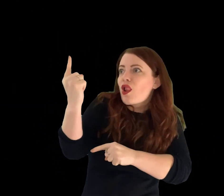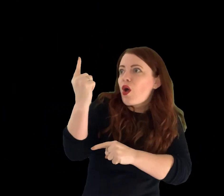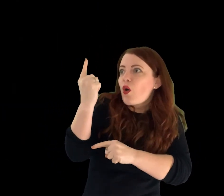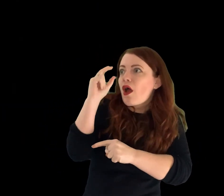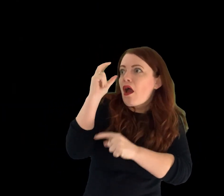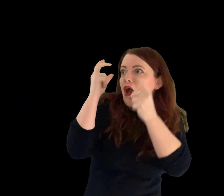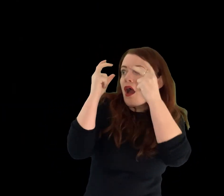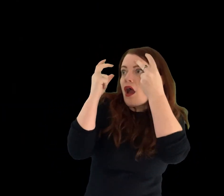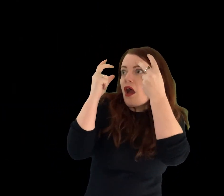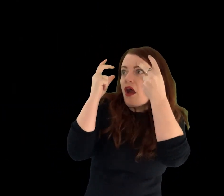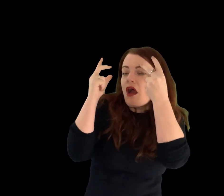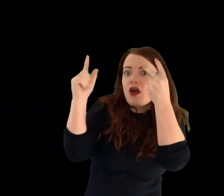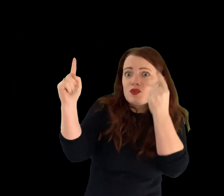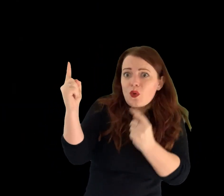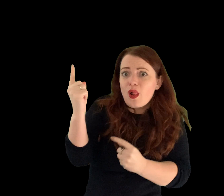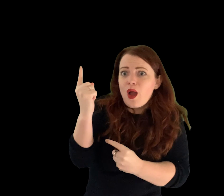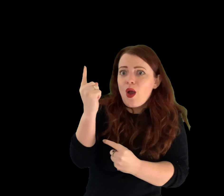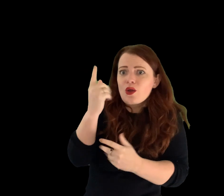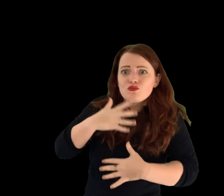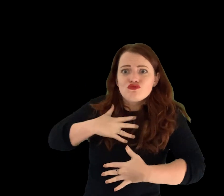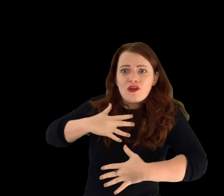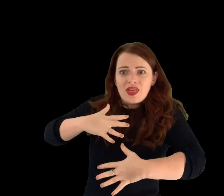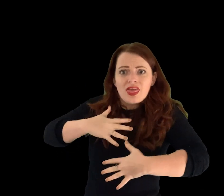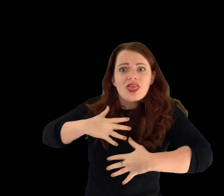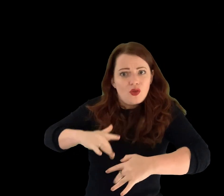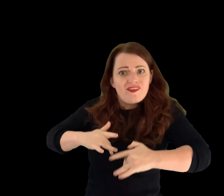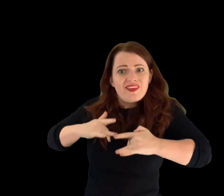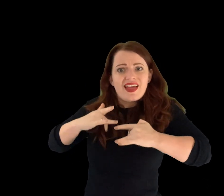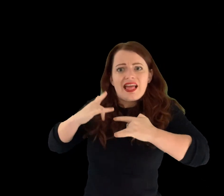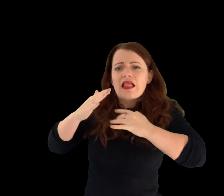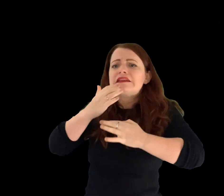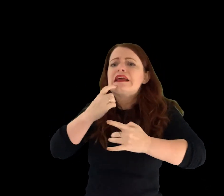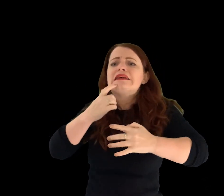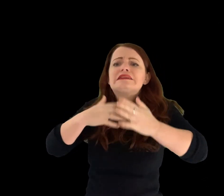Eyes open wide So close the breath could be felt touched tasted